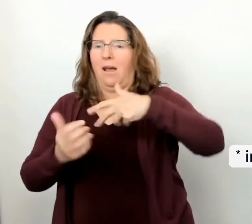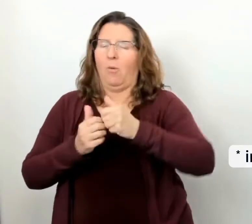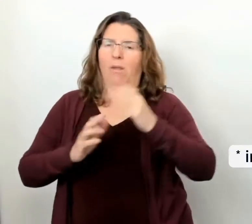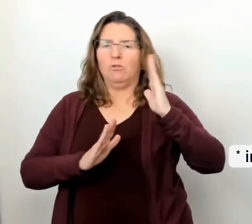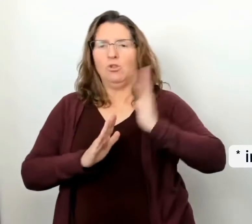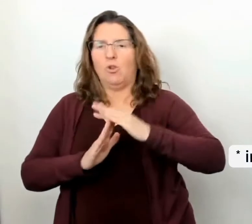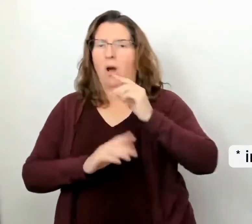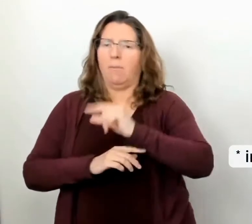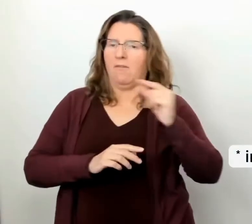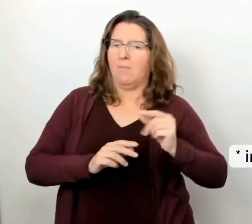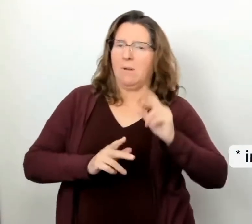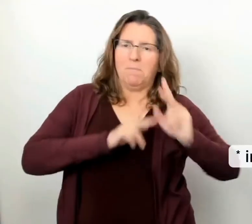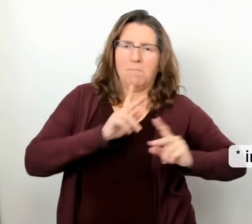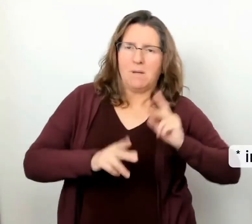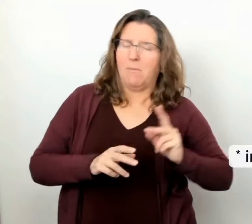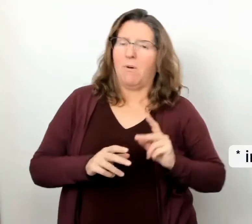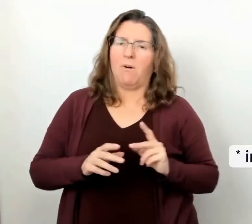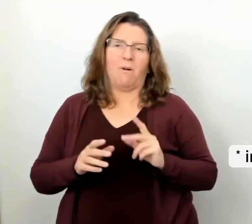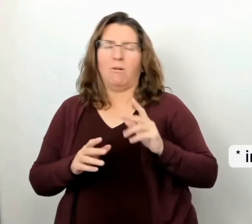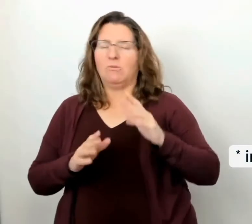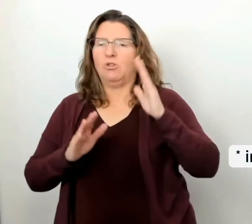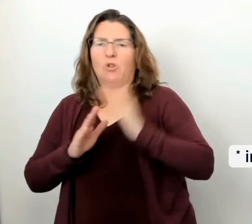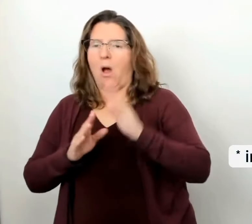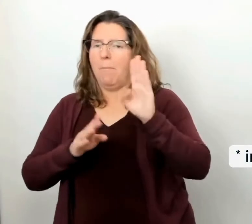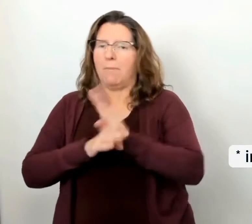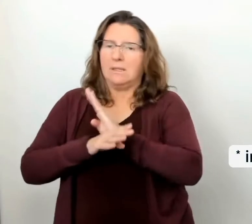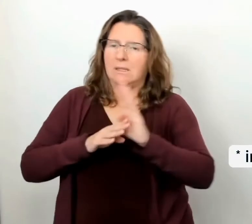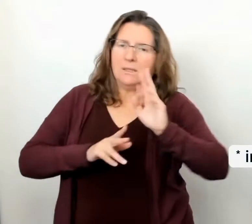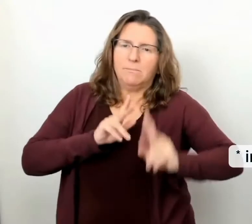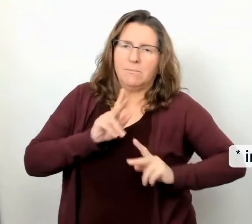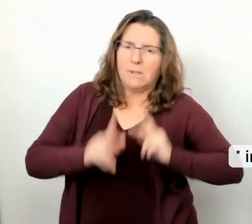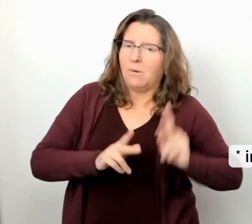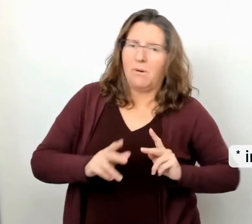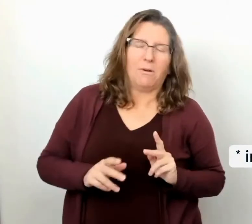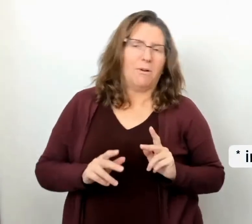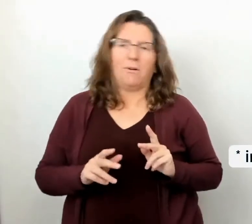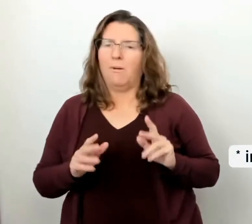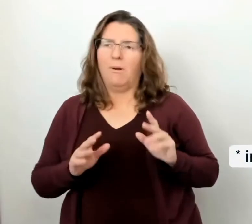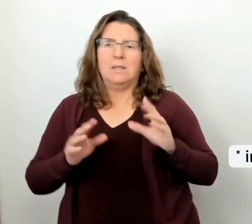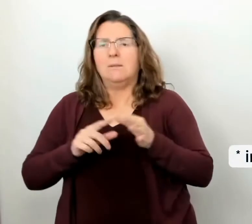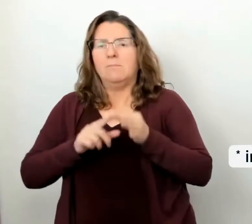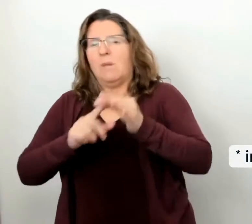It was a fine affair, with top government officials in attendance, the top business people were there,